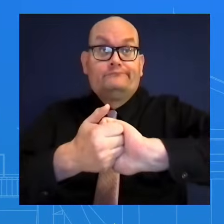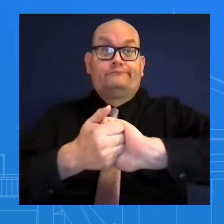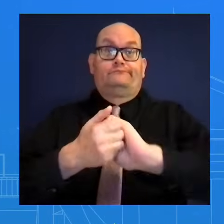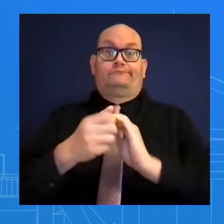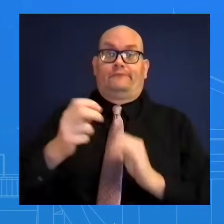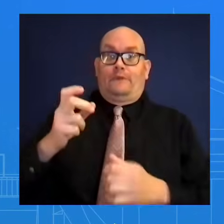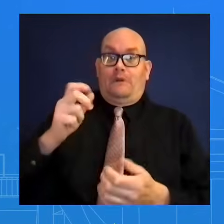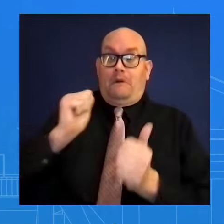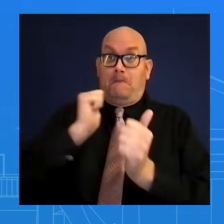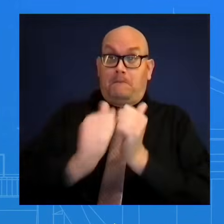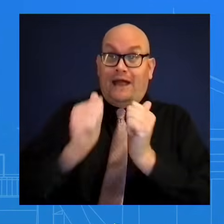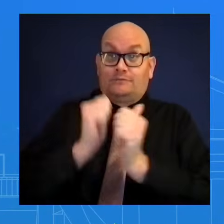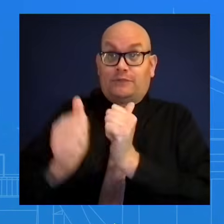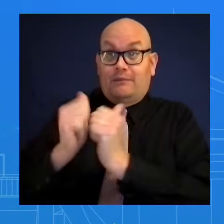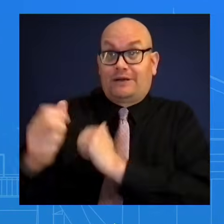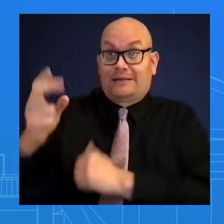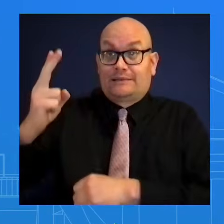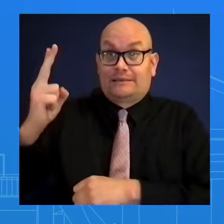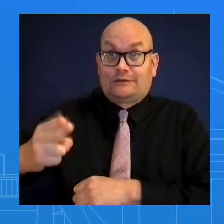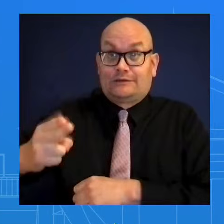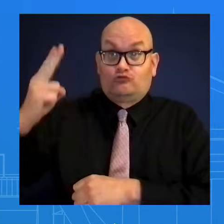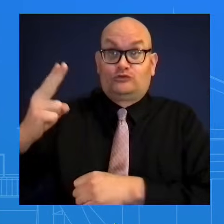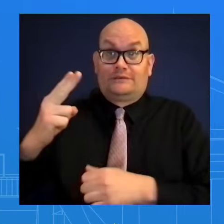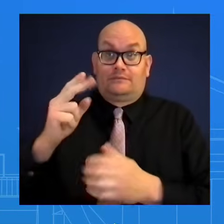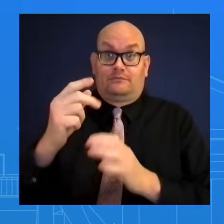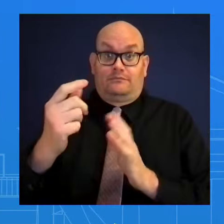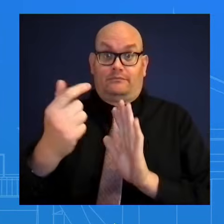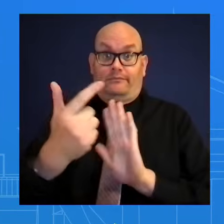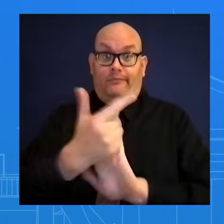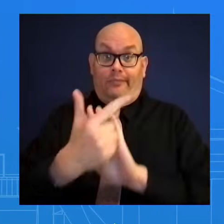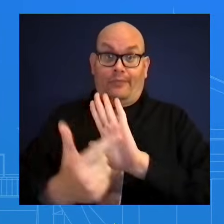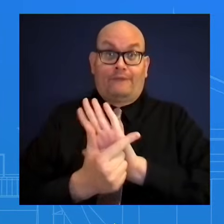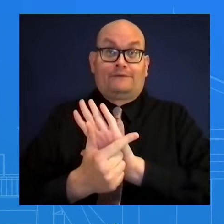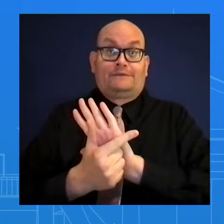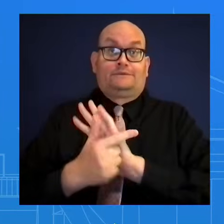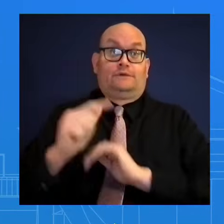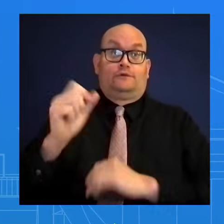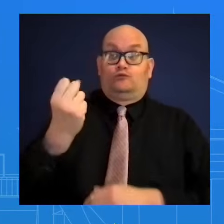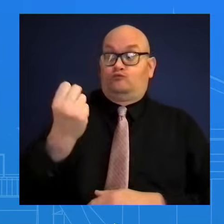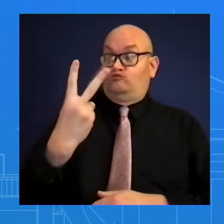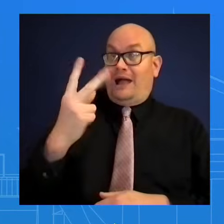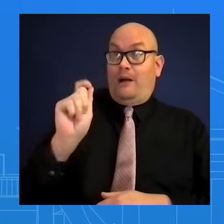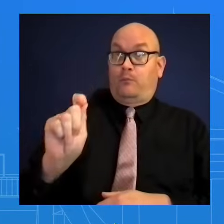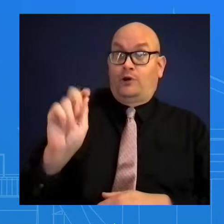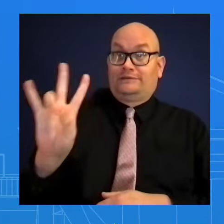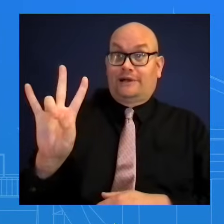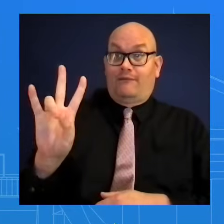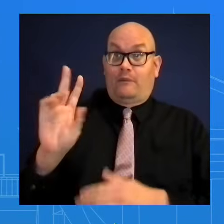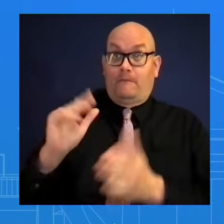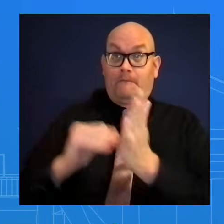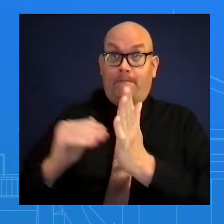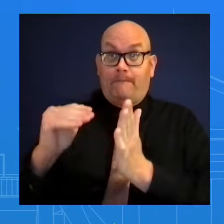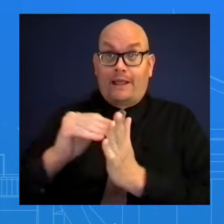When you think about 12.7 million jobs created, when you think about unemployment at the lowest that we've seen in 54 years, that --